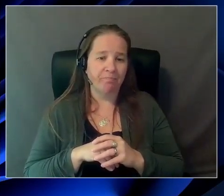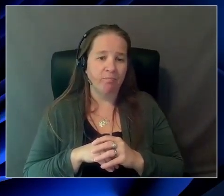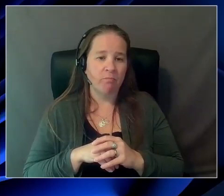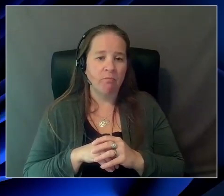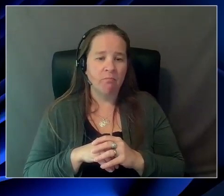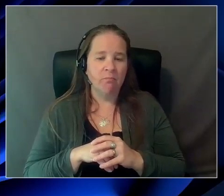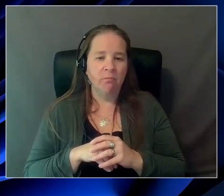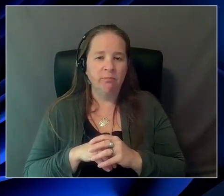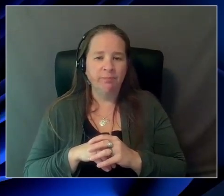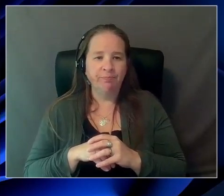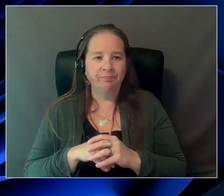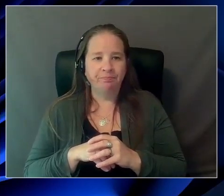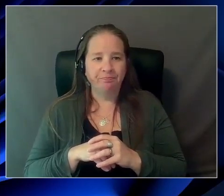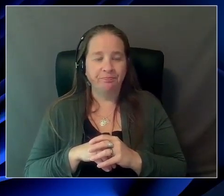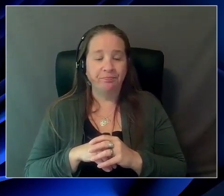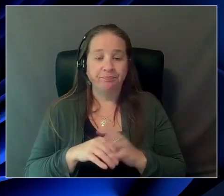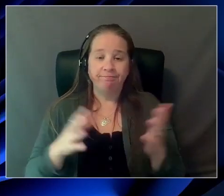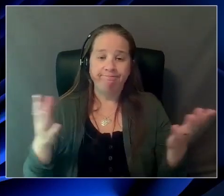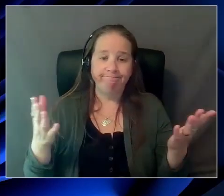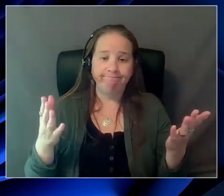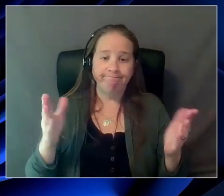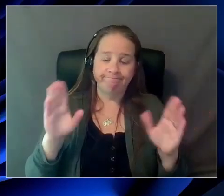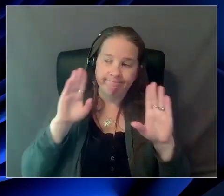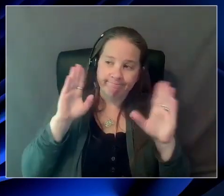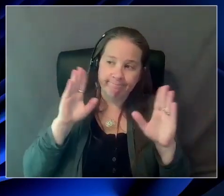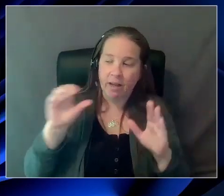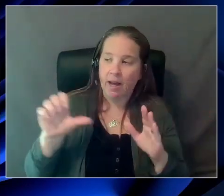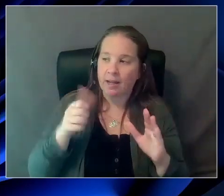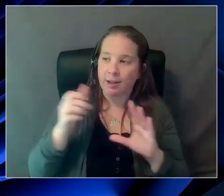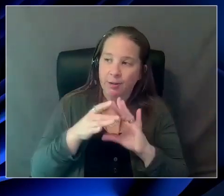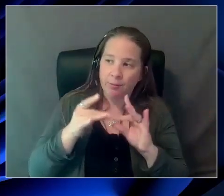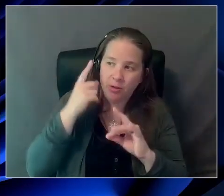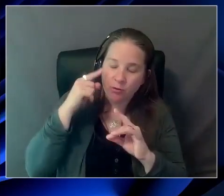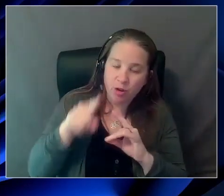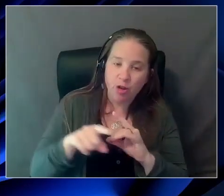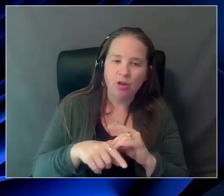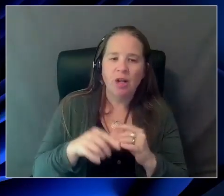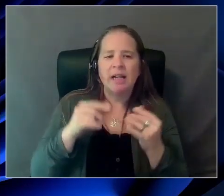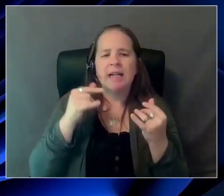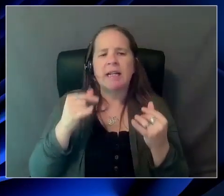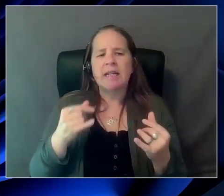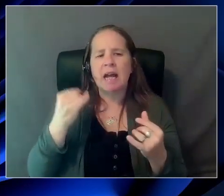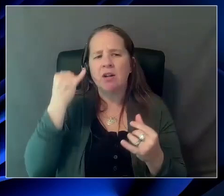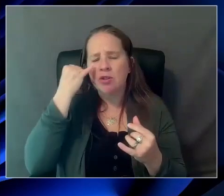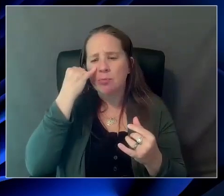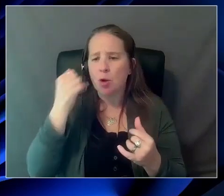So I just said hi, here's another message for you. And now if I want to get back to